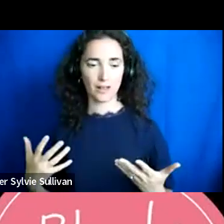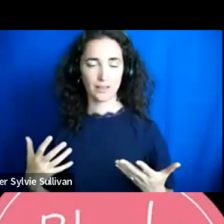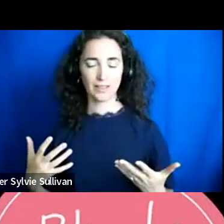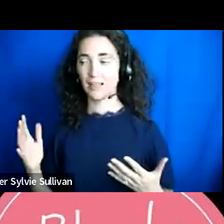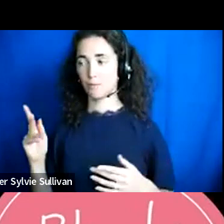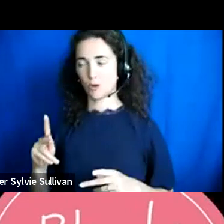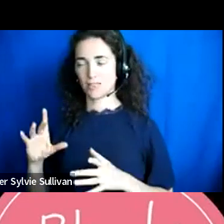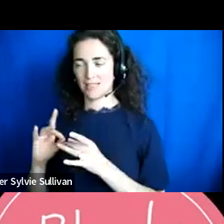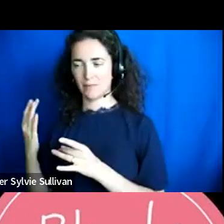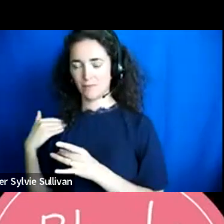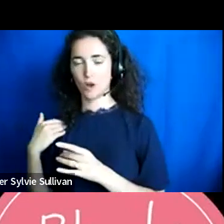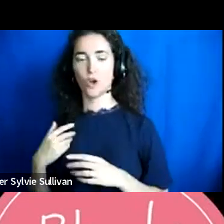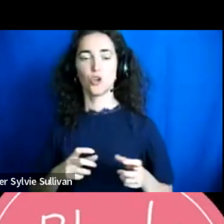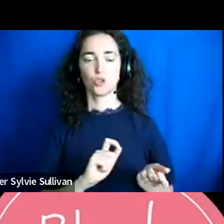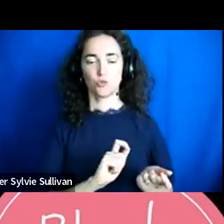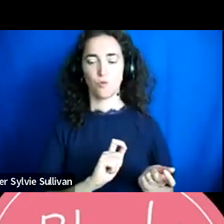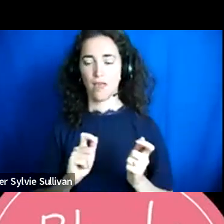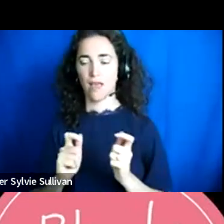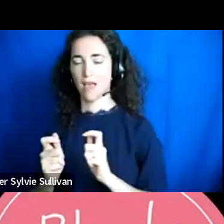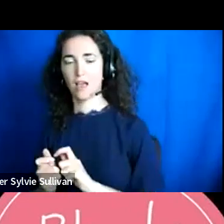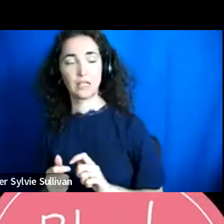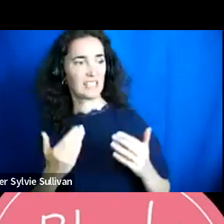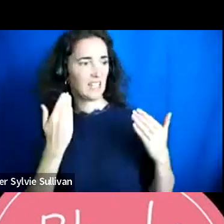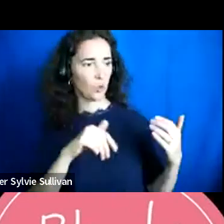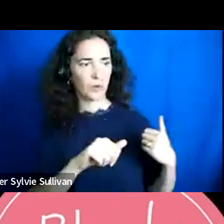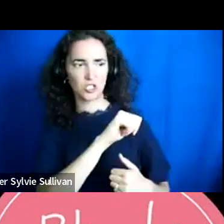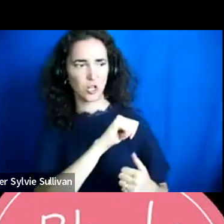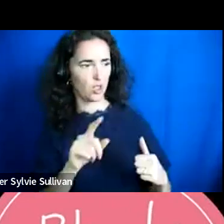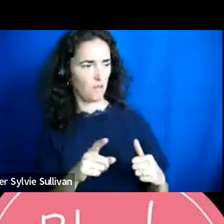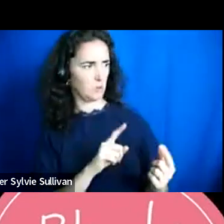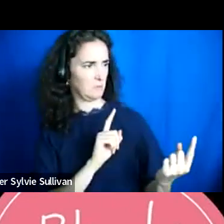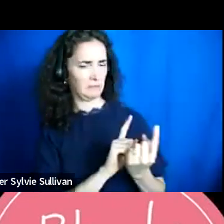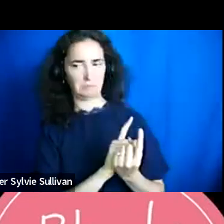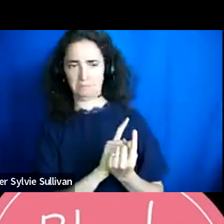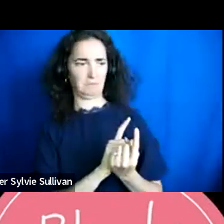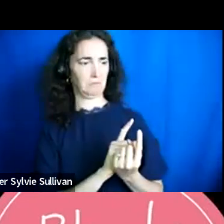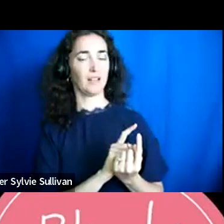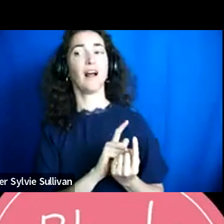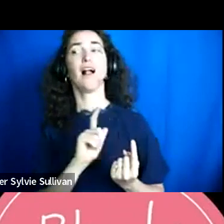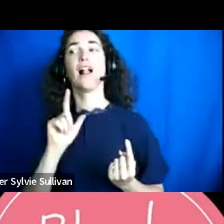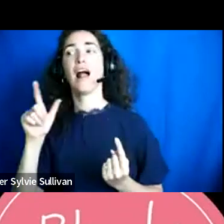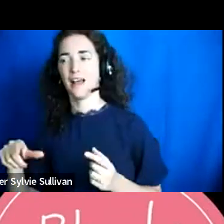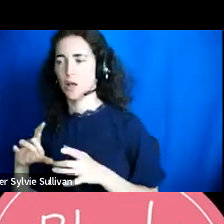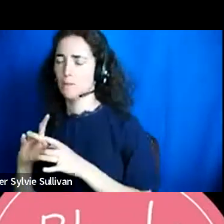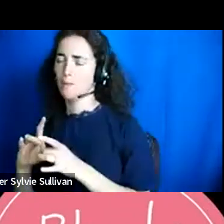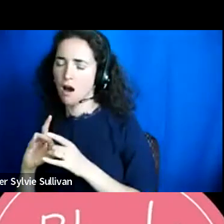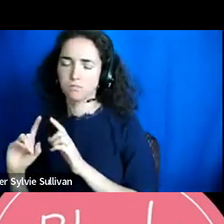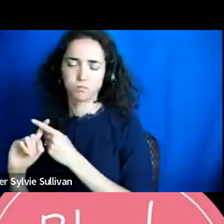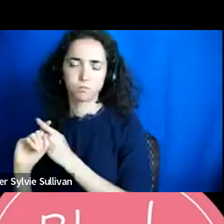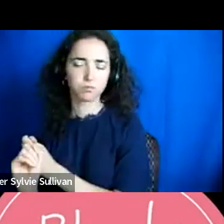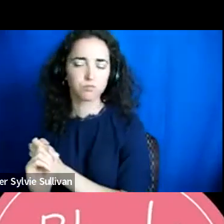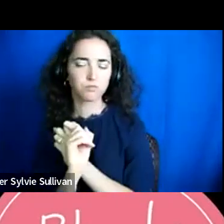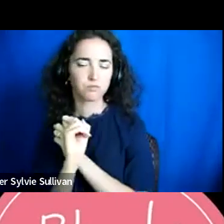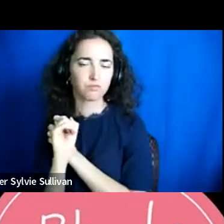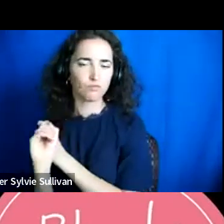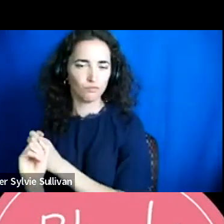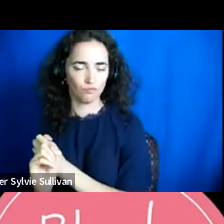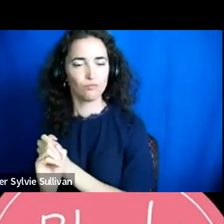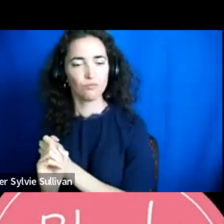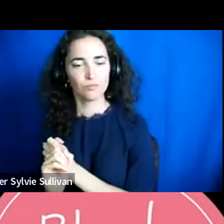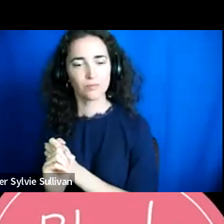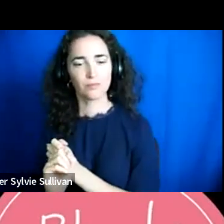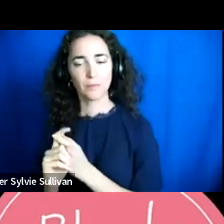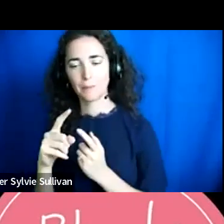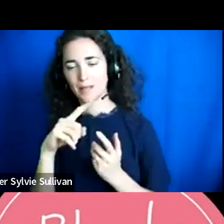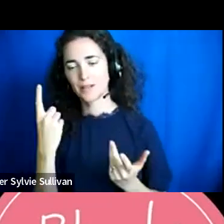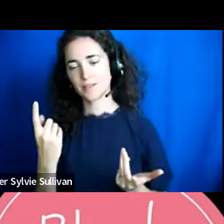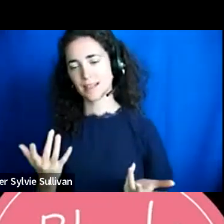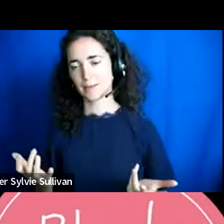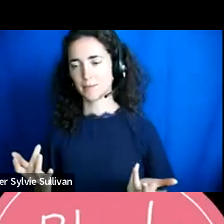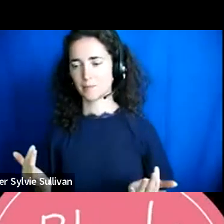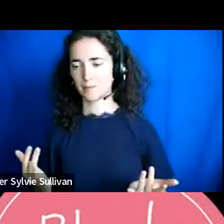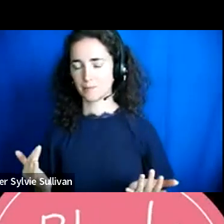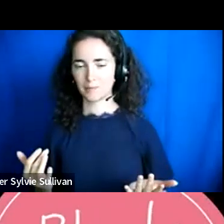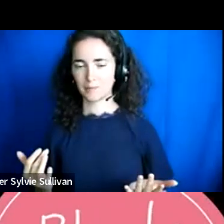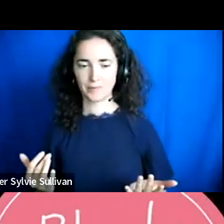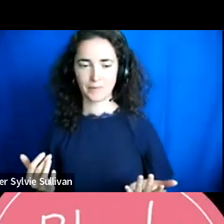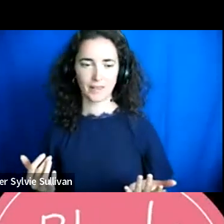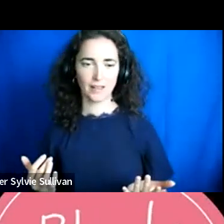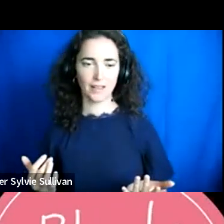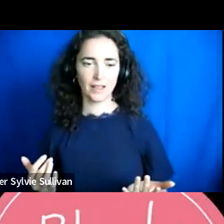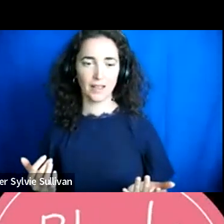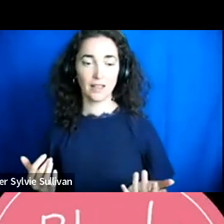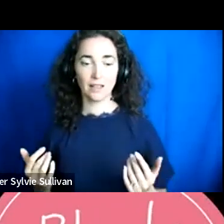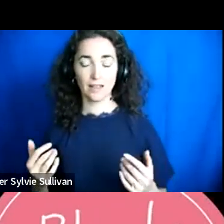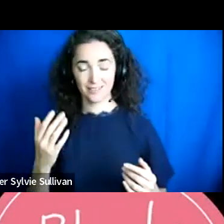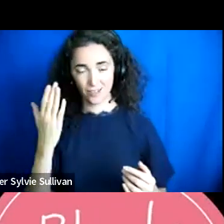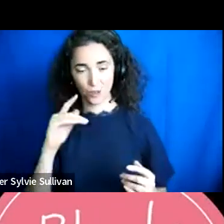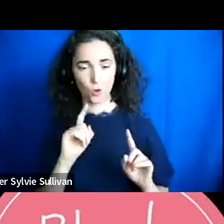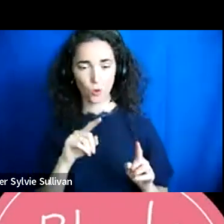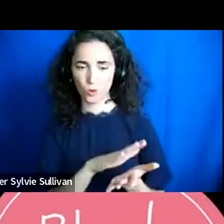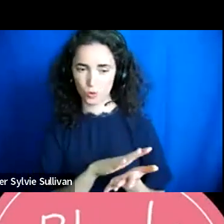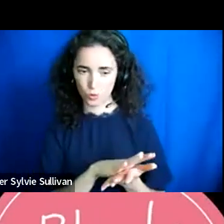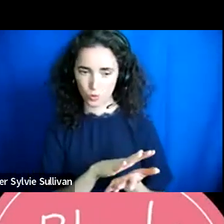The transformation from perfect strangers at the beginning of the week 2 the bonds and friends that we made because like being in school, or you know, out in the community.